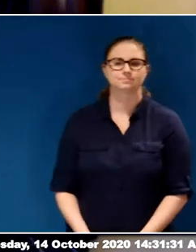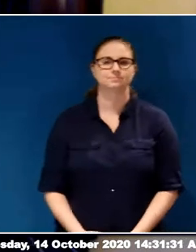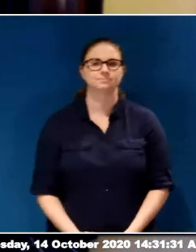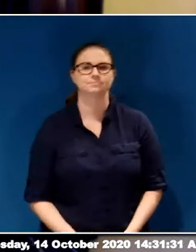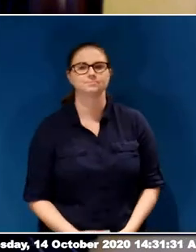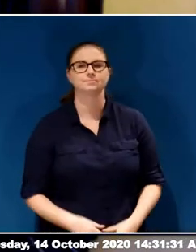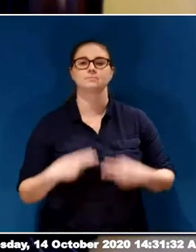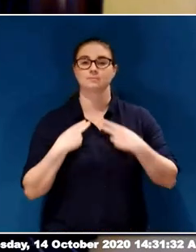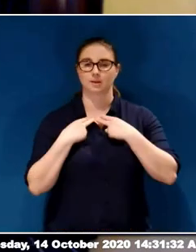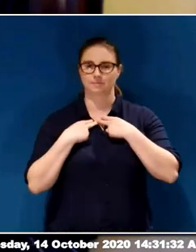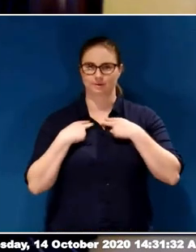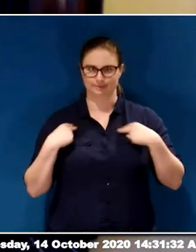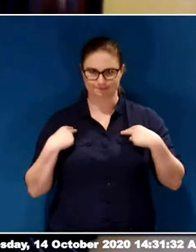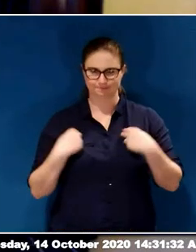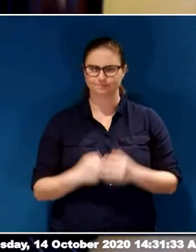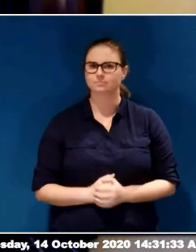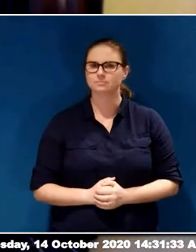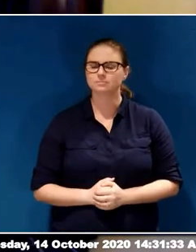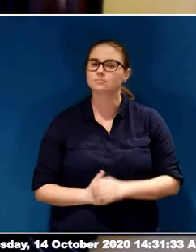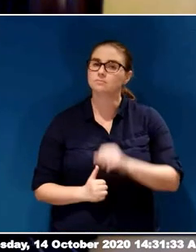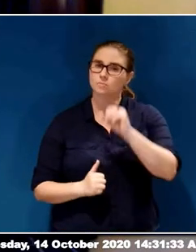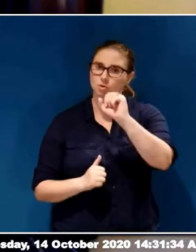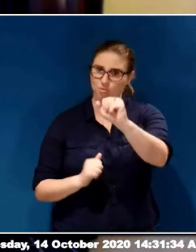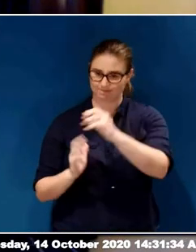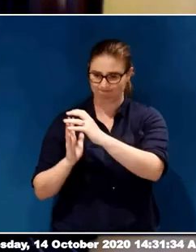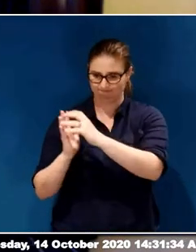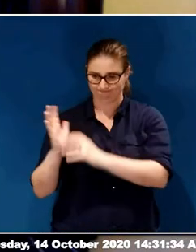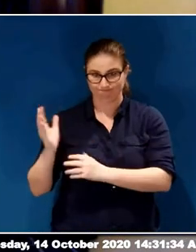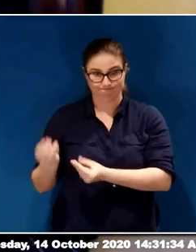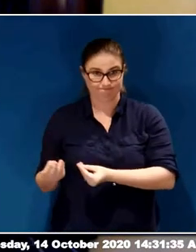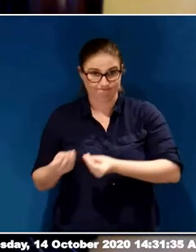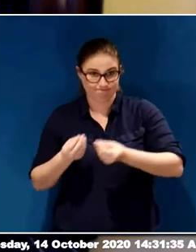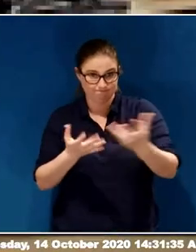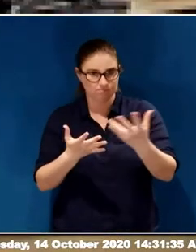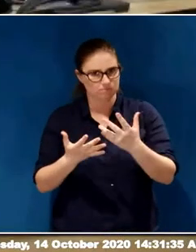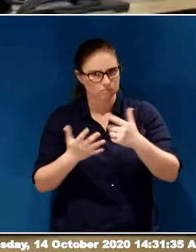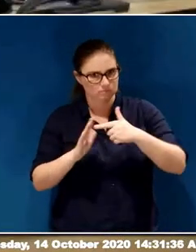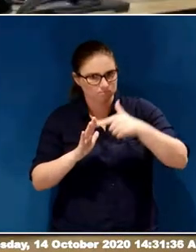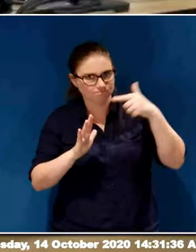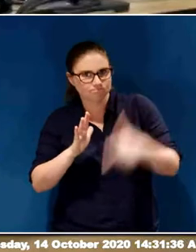into the complexity, and frankly we could spend a couple of hours on that alone.